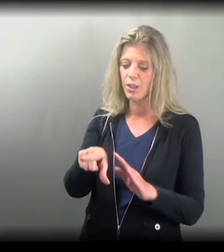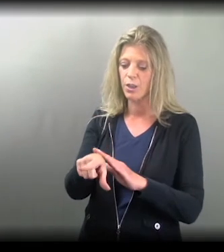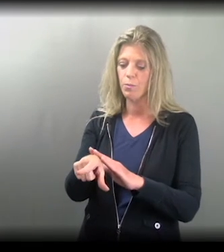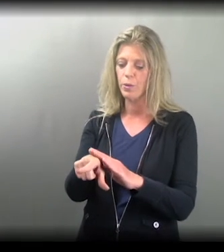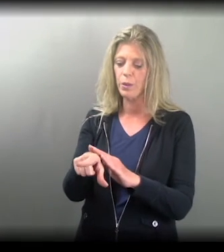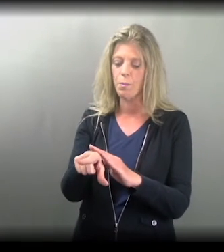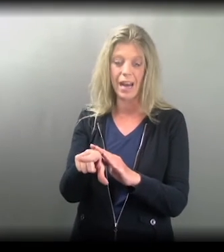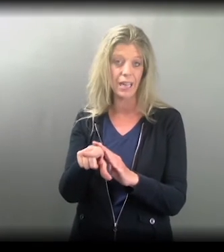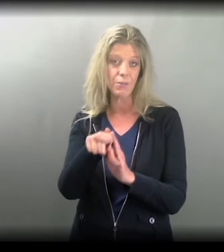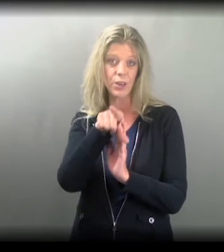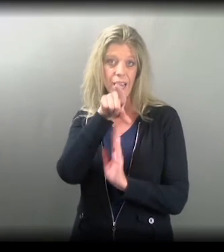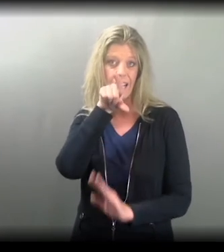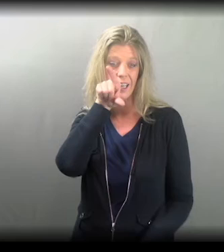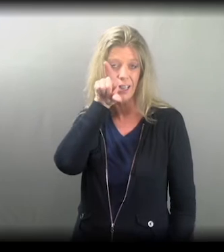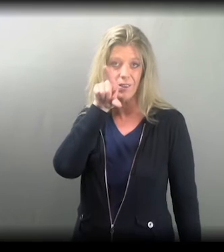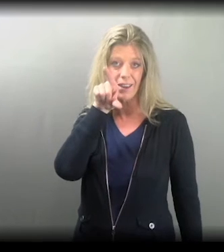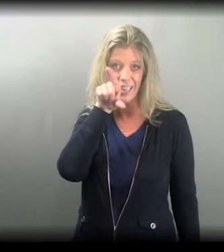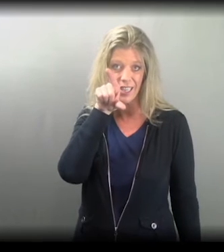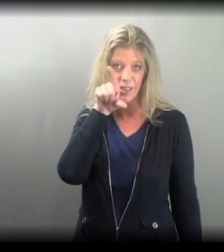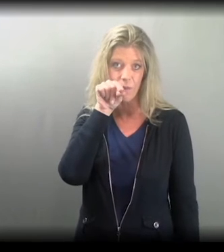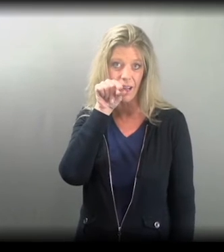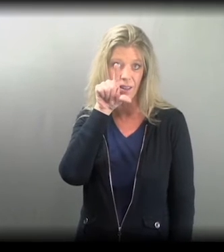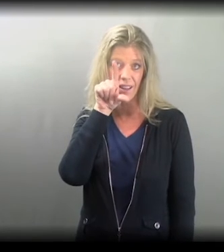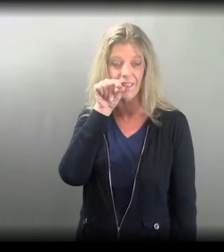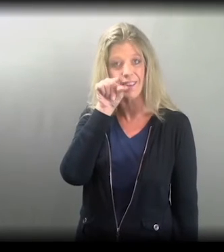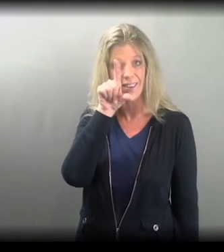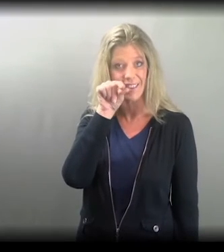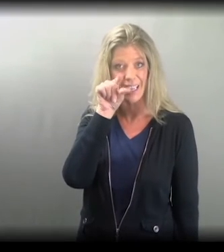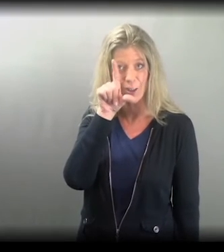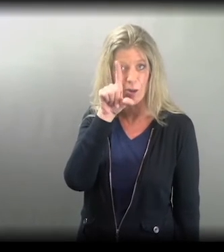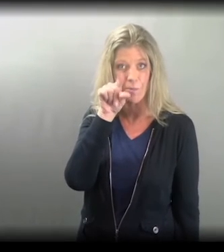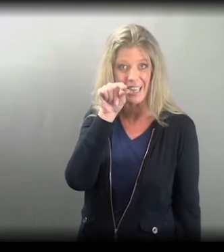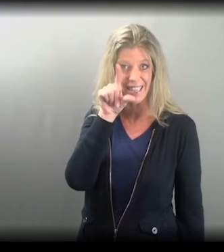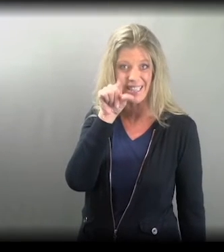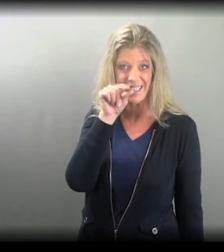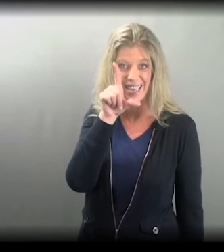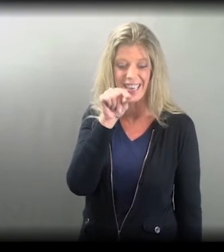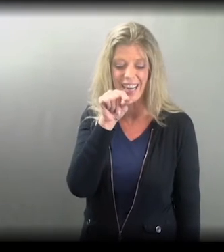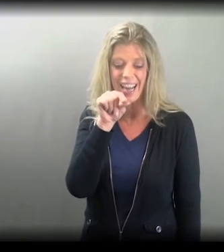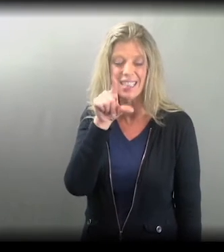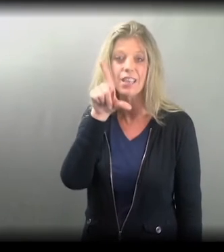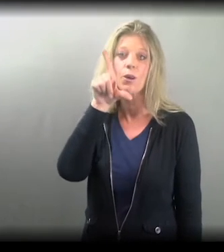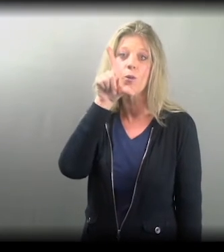and you're going to put the back of your hand right at your mouth. And this looks like a little beak, doesn't it? So,